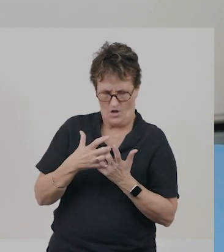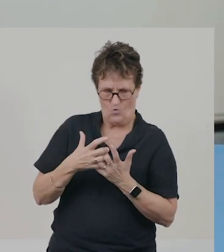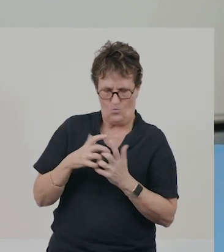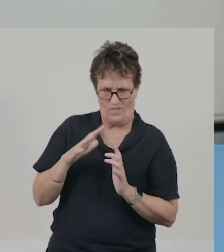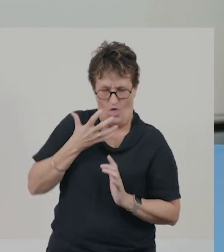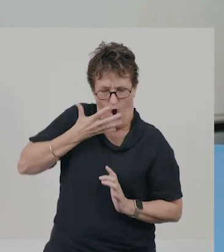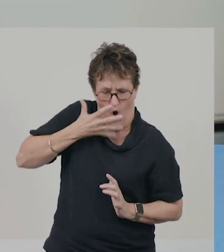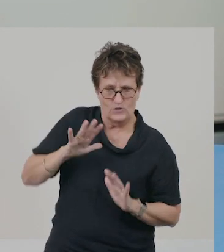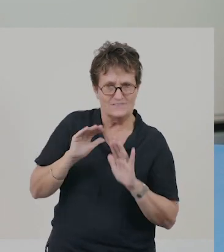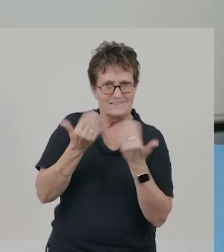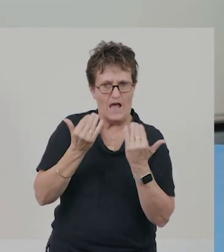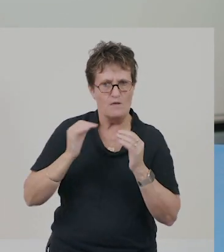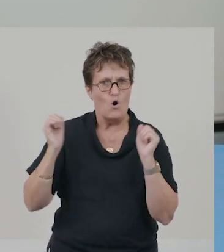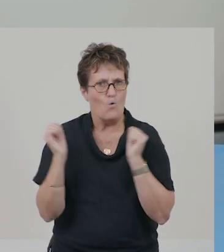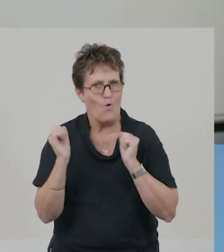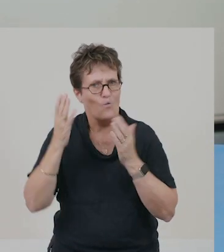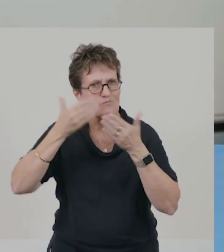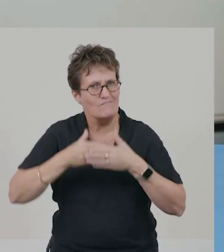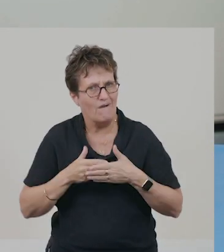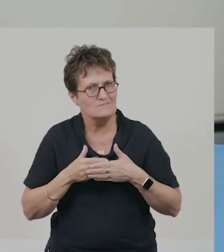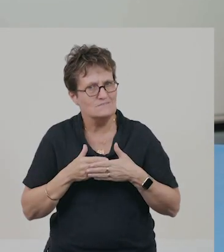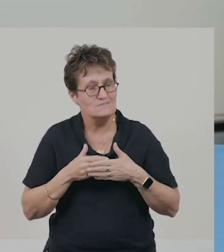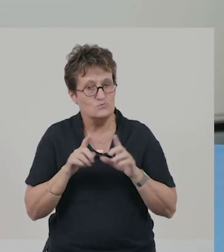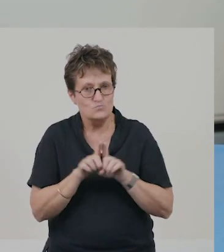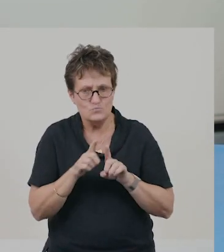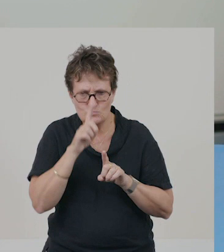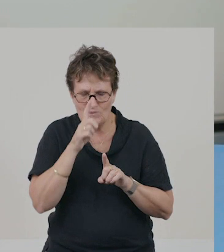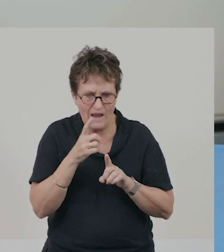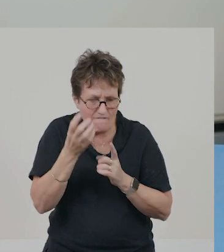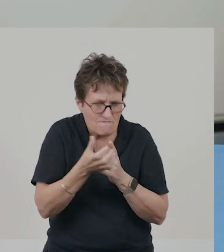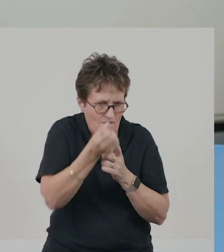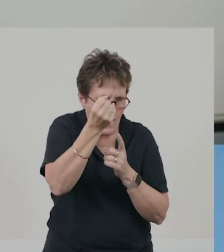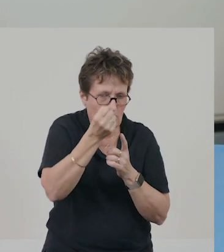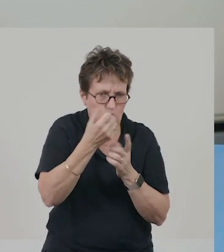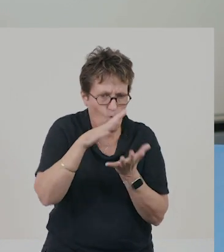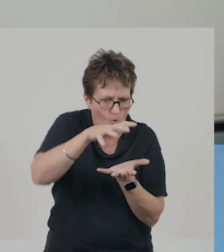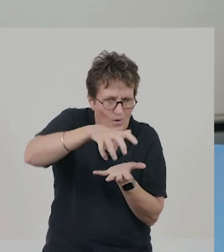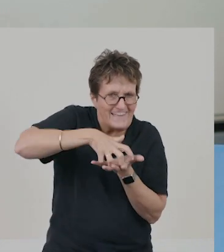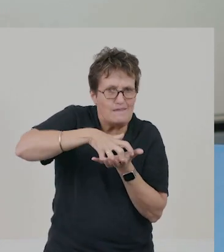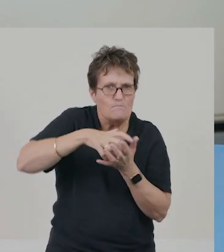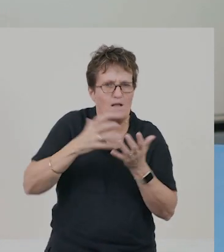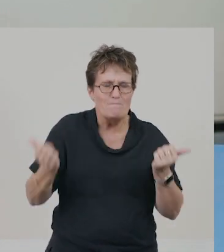and cool nights, whilst also being able to find or store plenty of food and water.